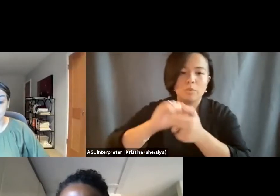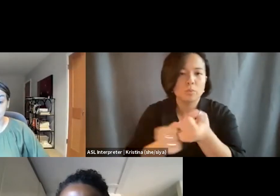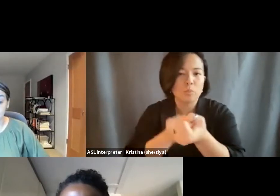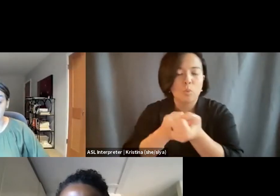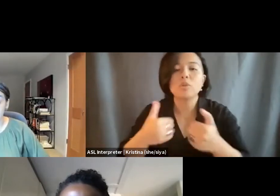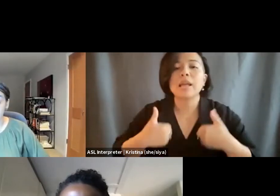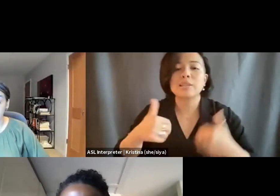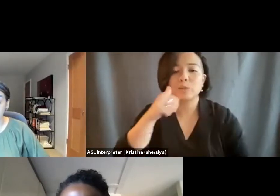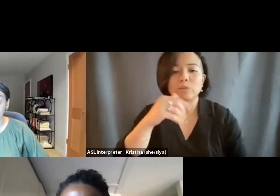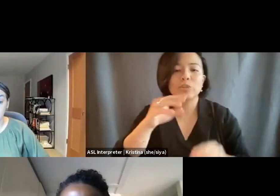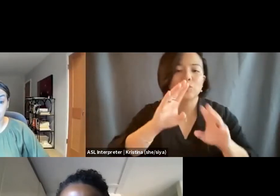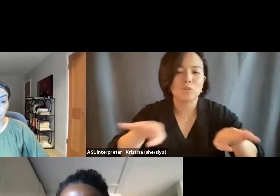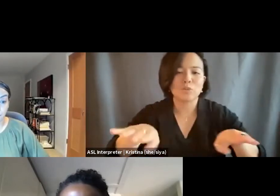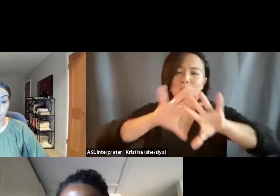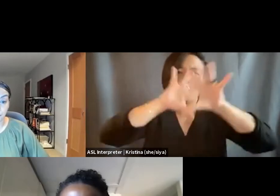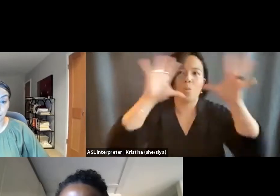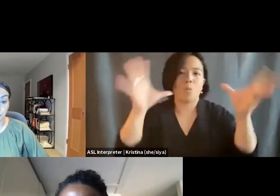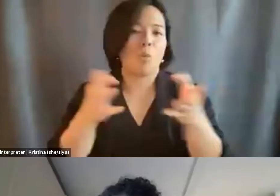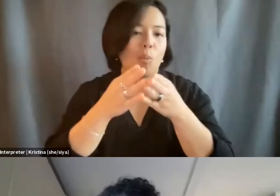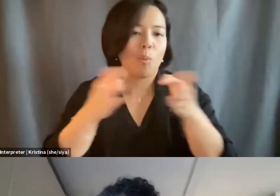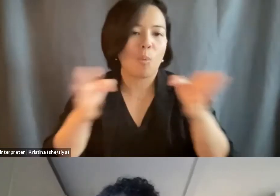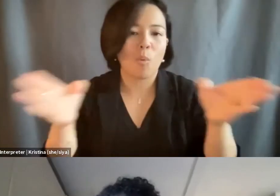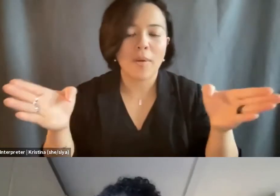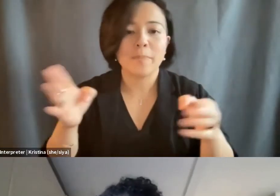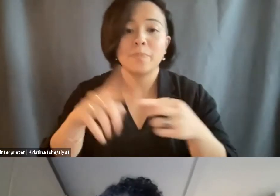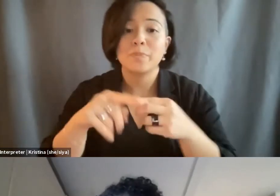gender equality.